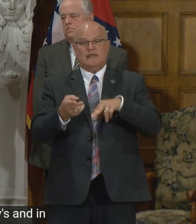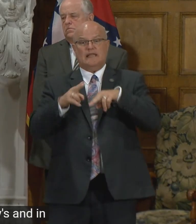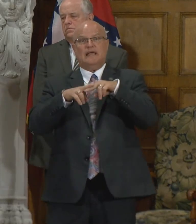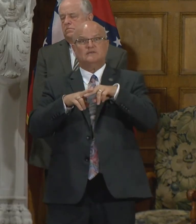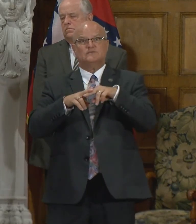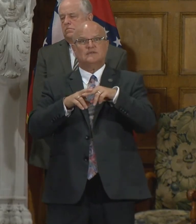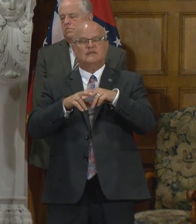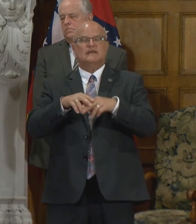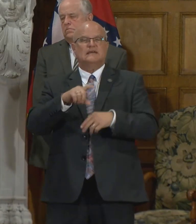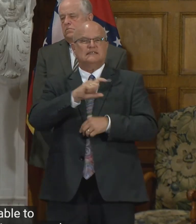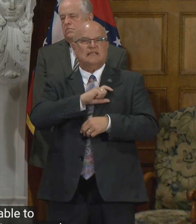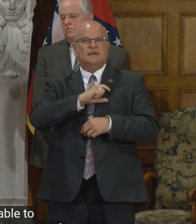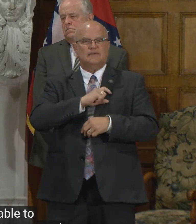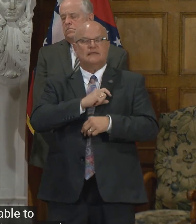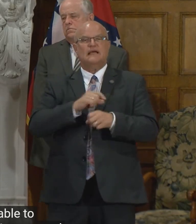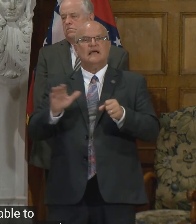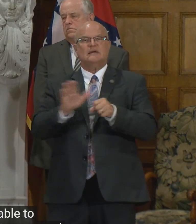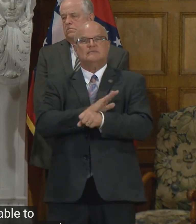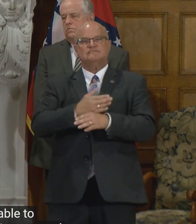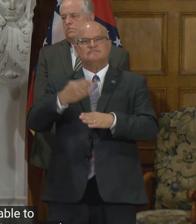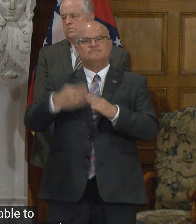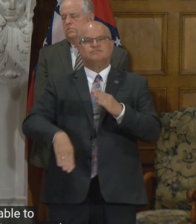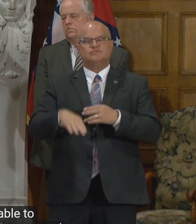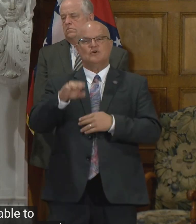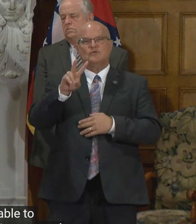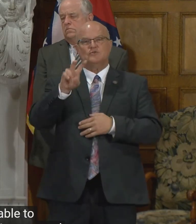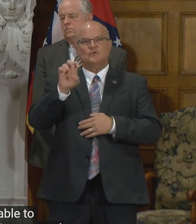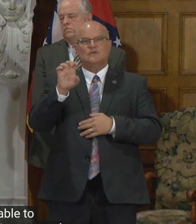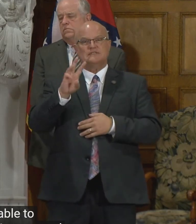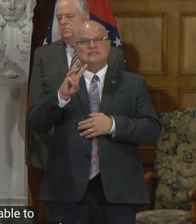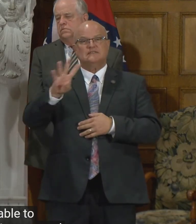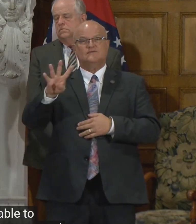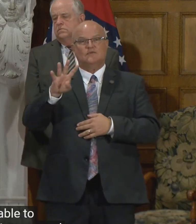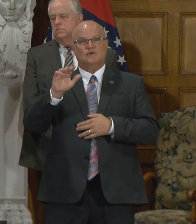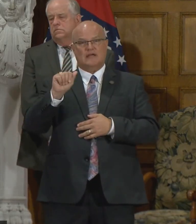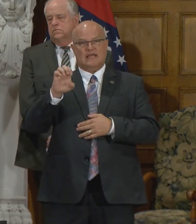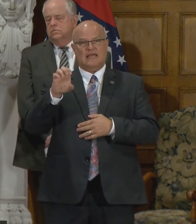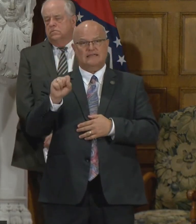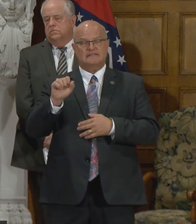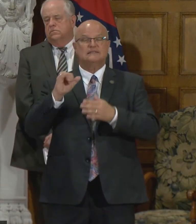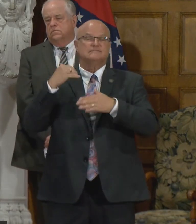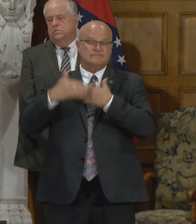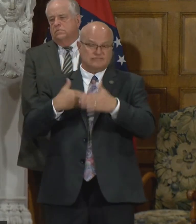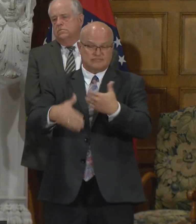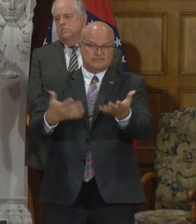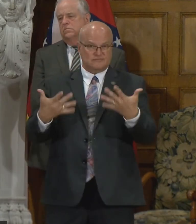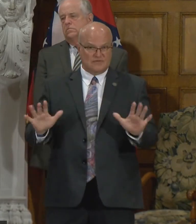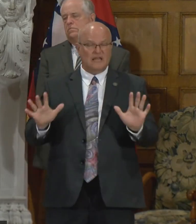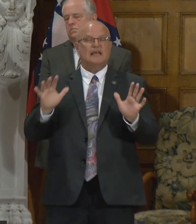was able to complete and close 264 cases and so that was a significant